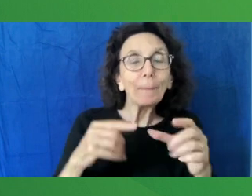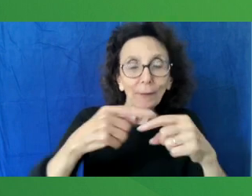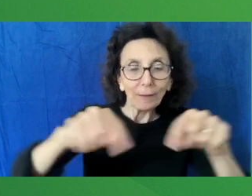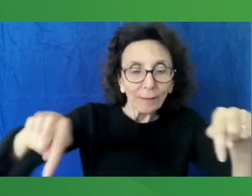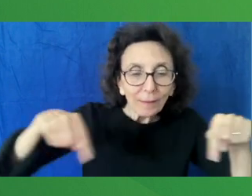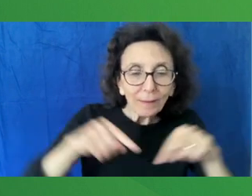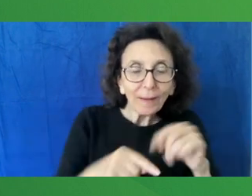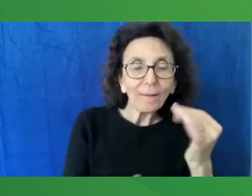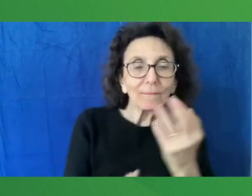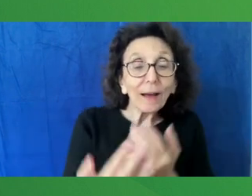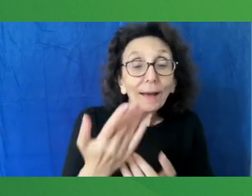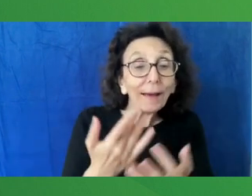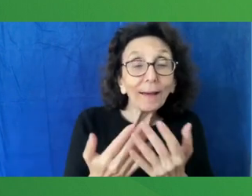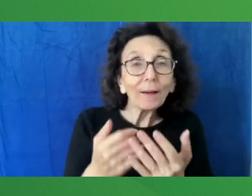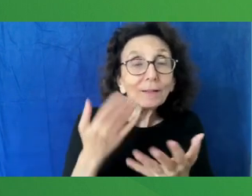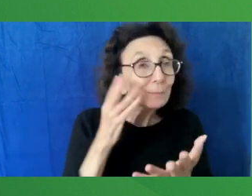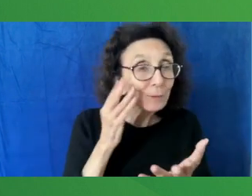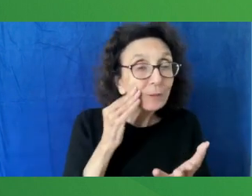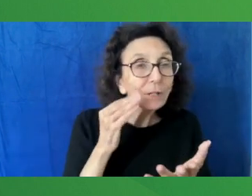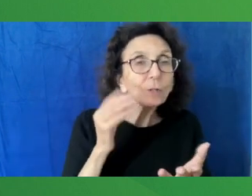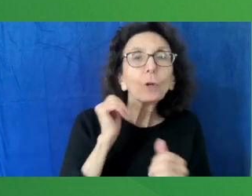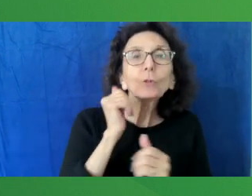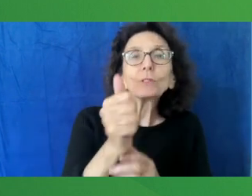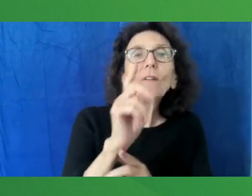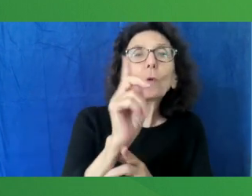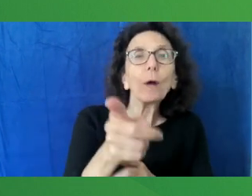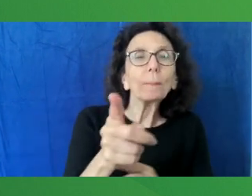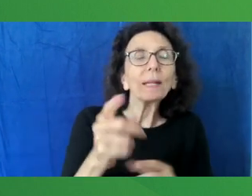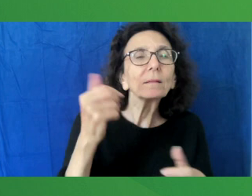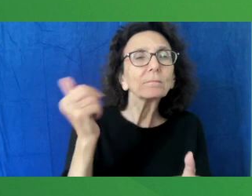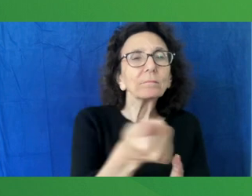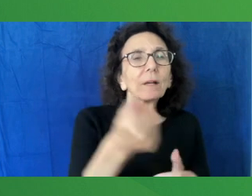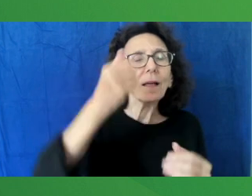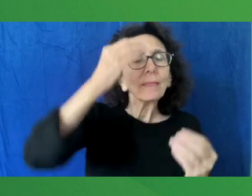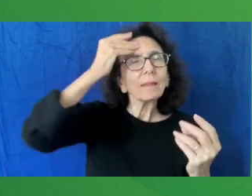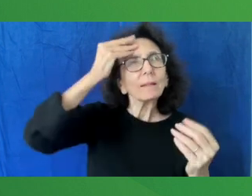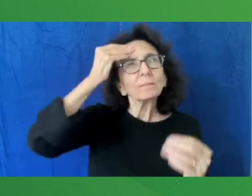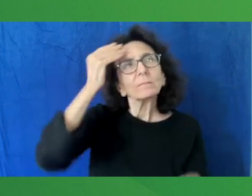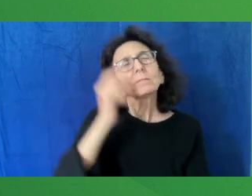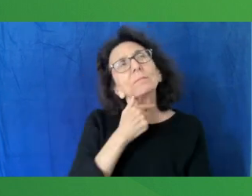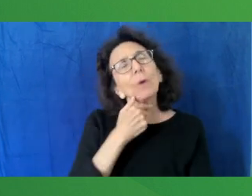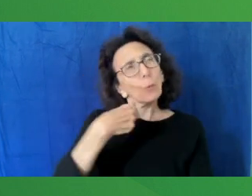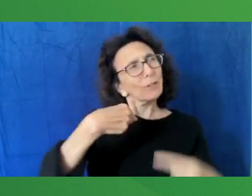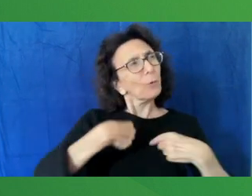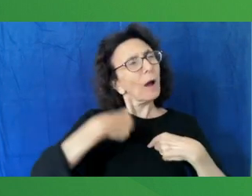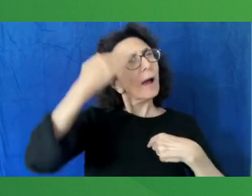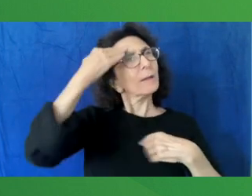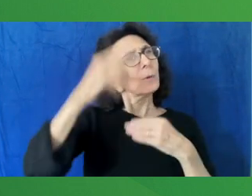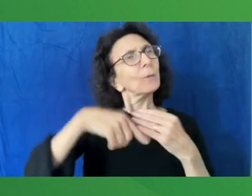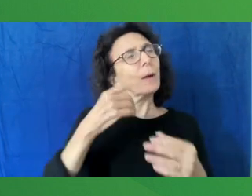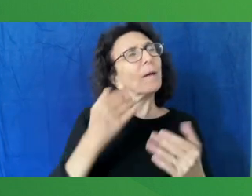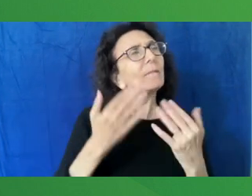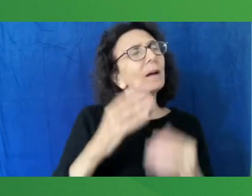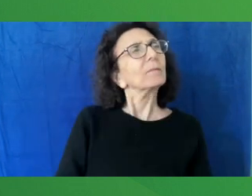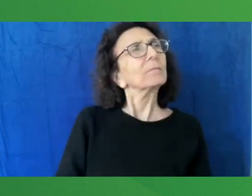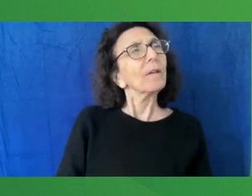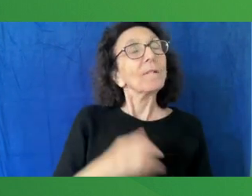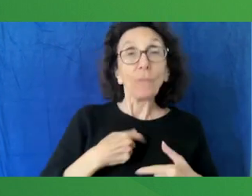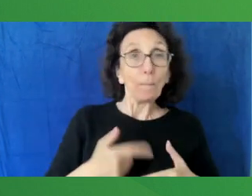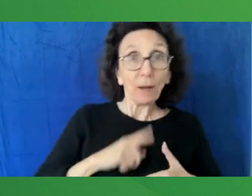So take about a minute to think about what do you know about fire from your day to day experience?